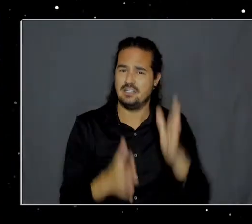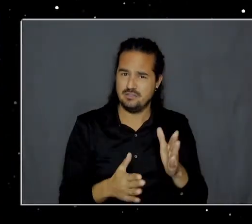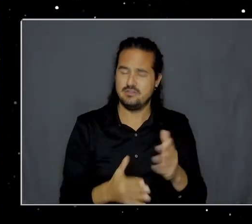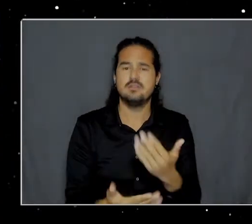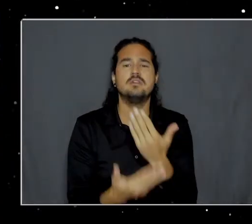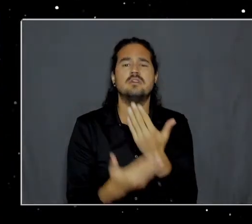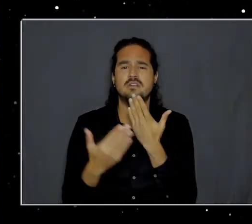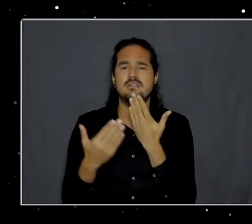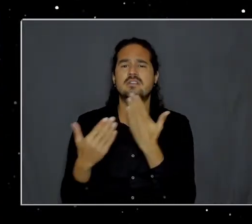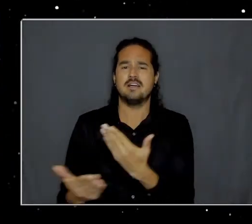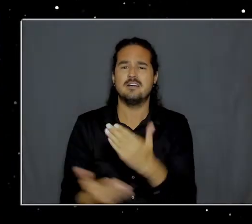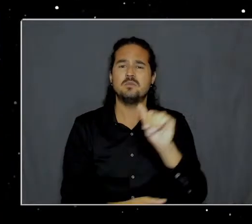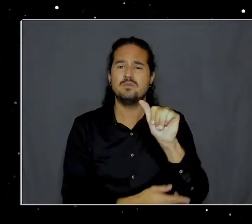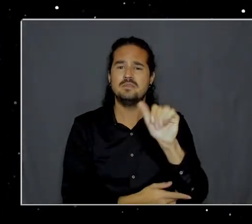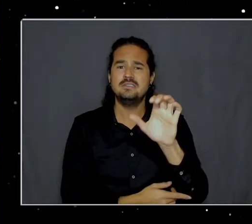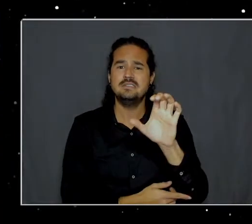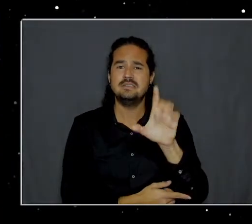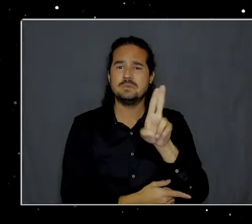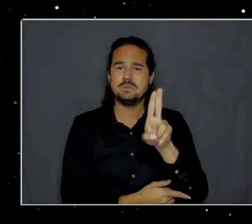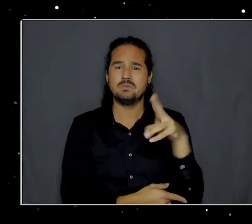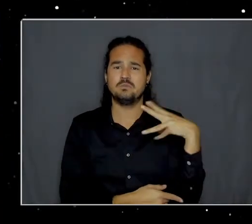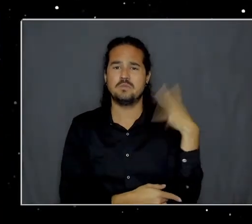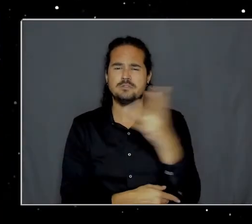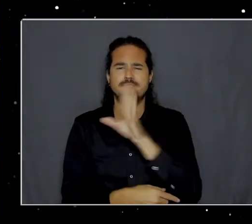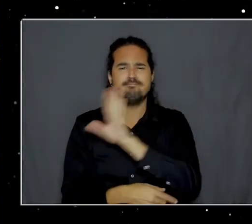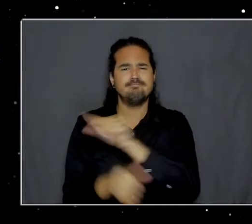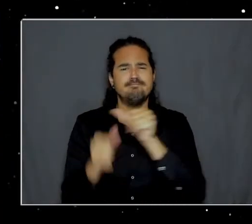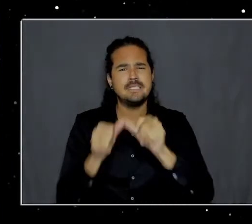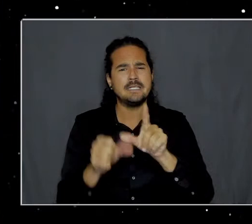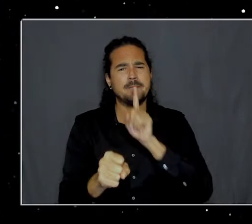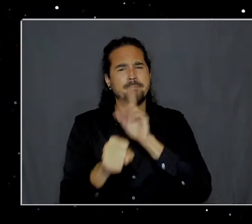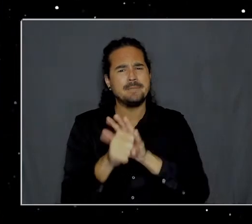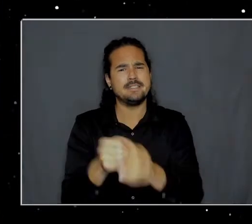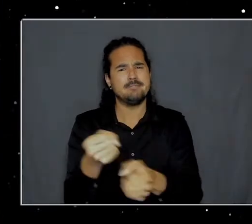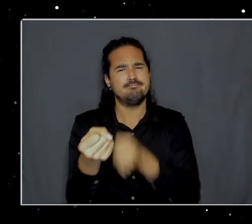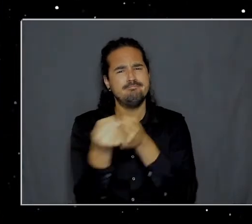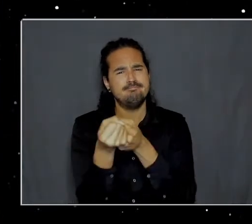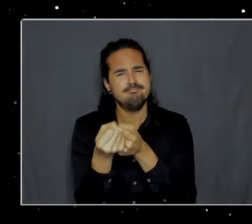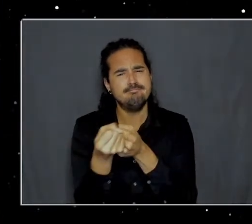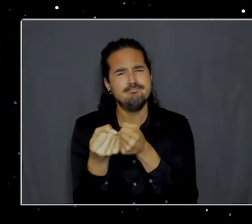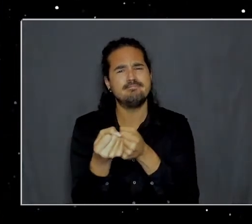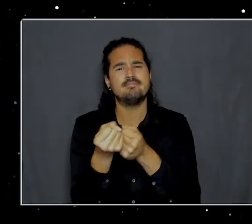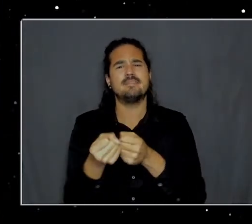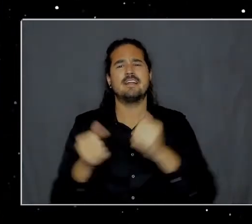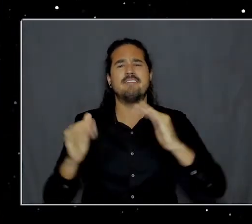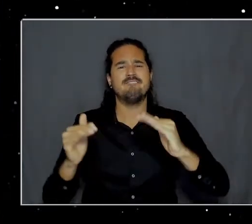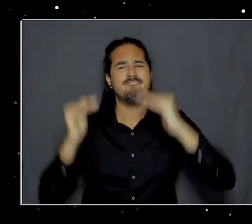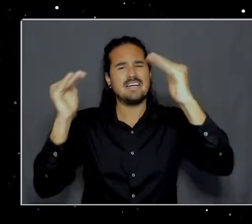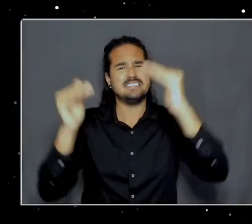WE'D LIKE TO THANK ACLU WASHINGTON FOR ITS COMMITMENT TO DEFENDING AND ADVANCING THE